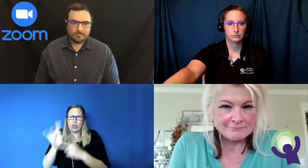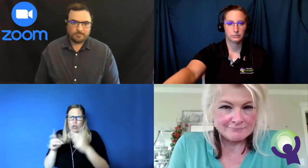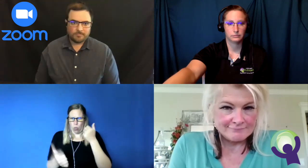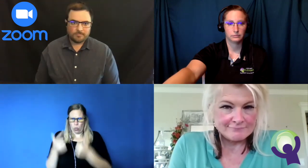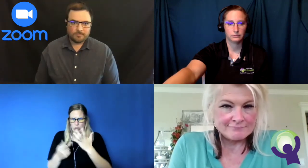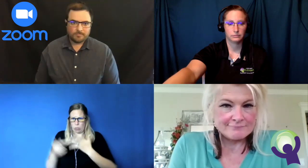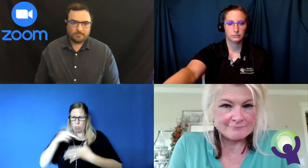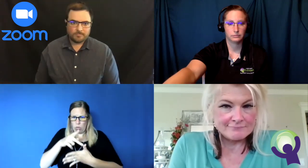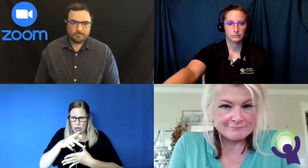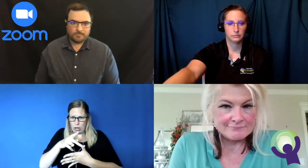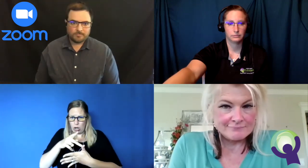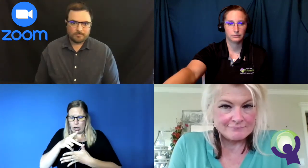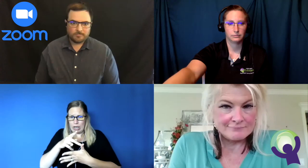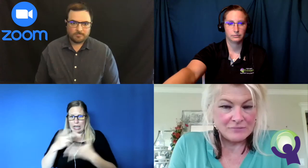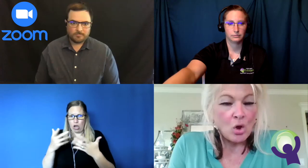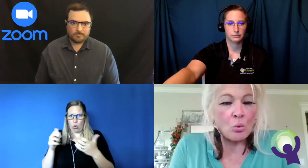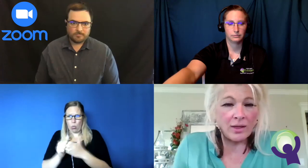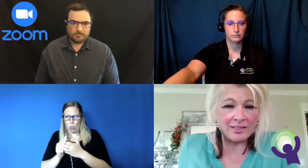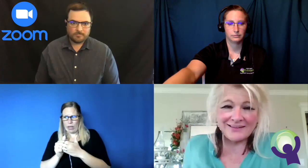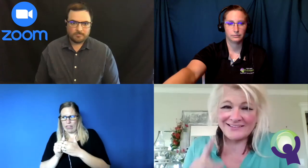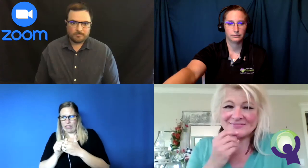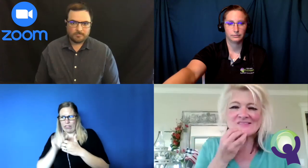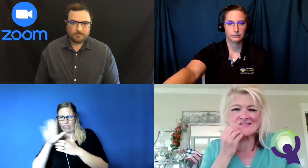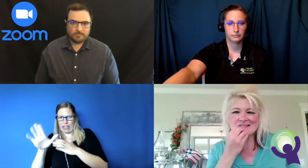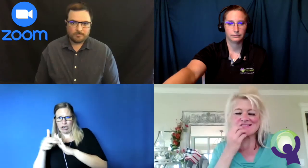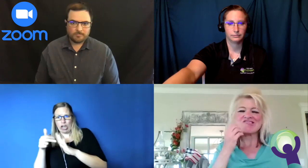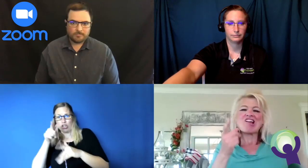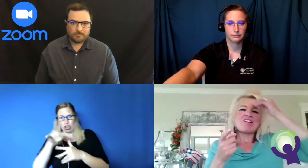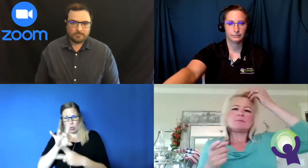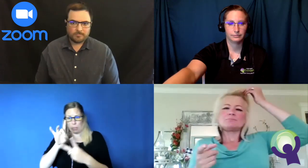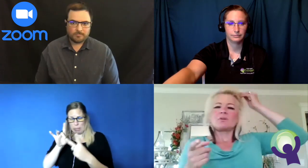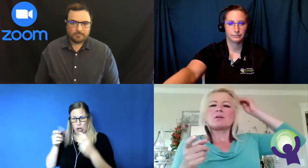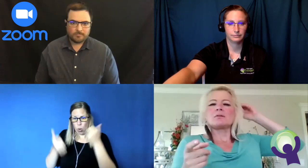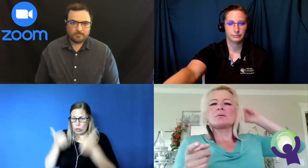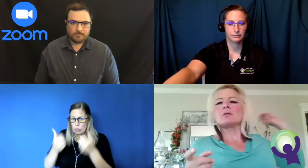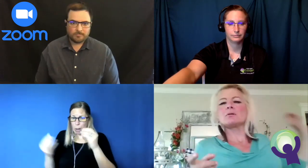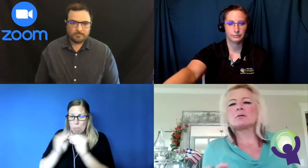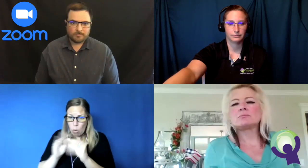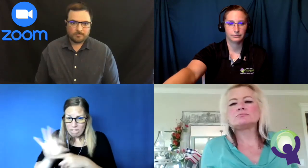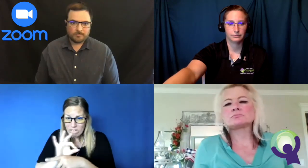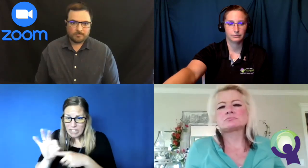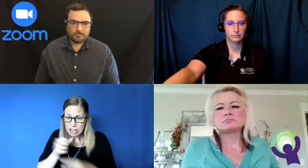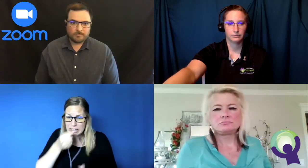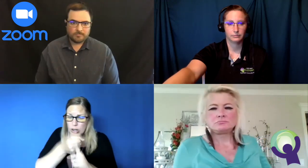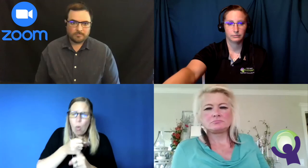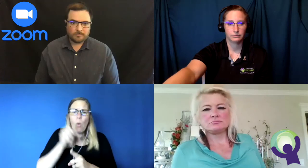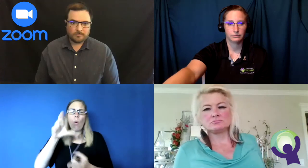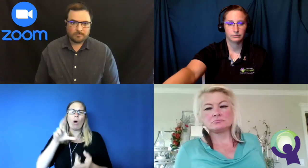air quote handicapping condition. Do you pick which one is more functionally impacting or academically impacting the student?